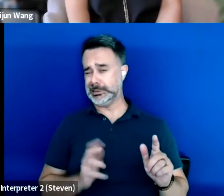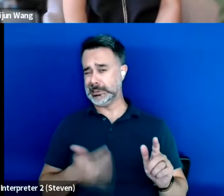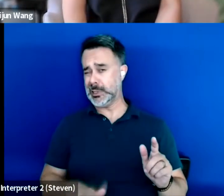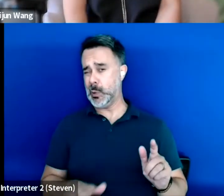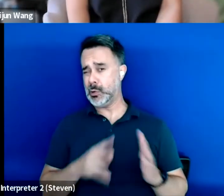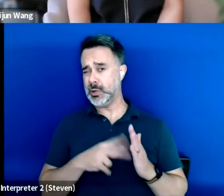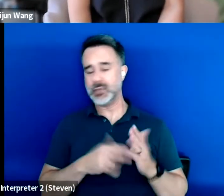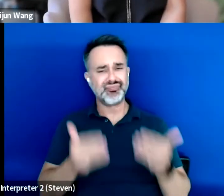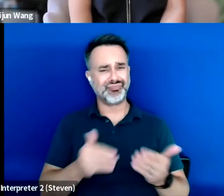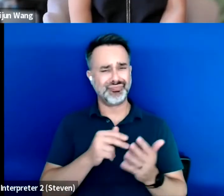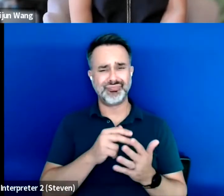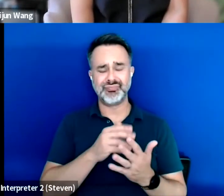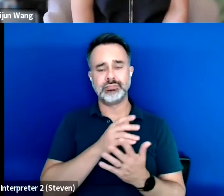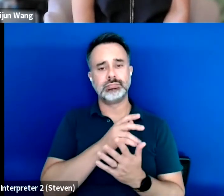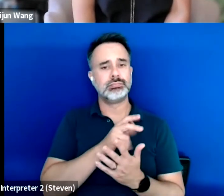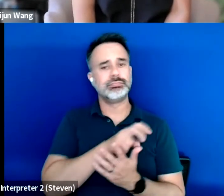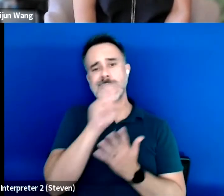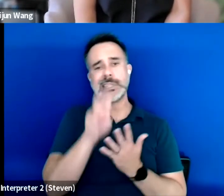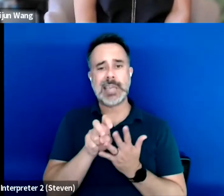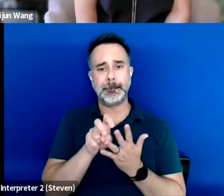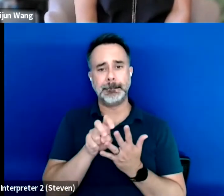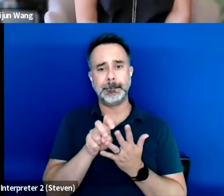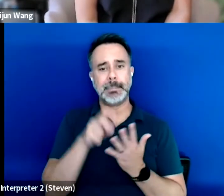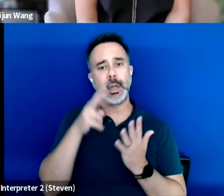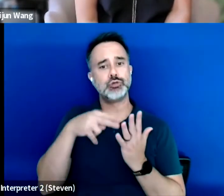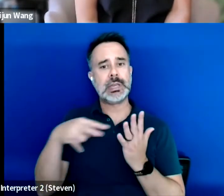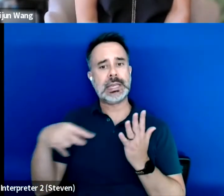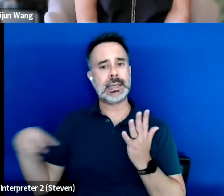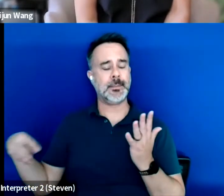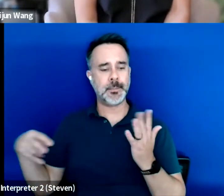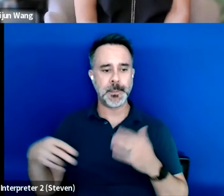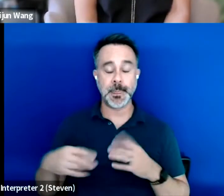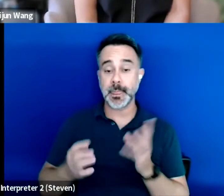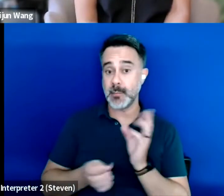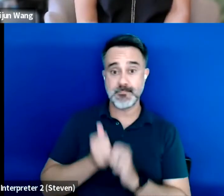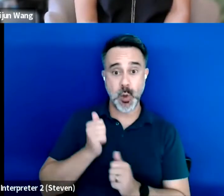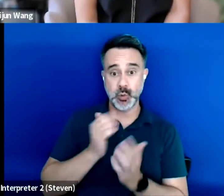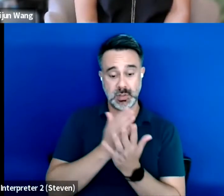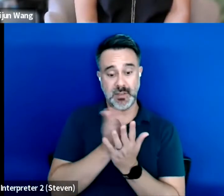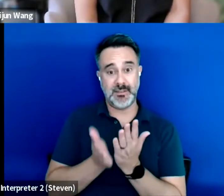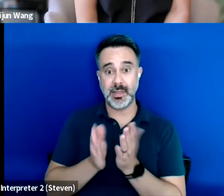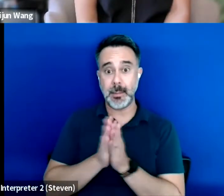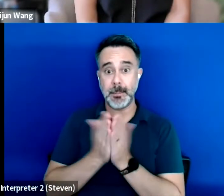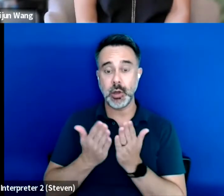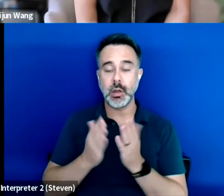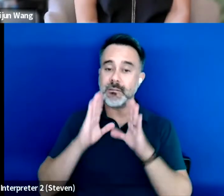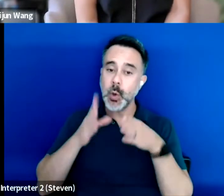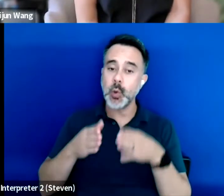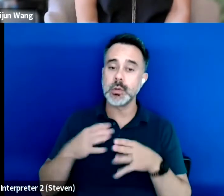It's a ridiculous condition. And that's what I really appreciated about Alice's book, too,